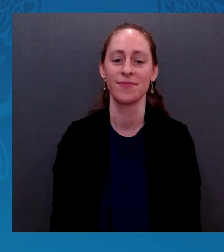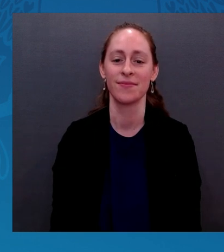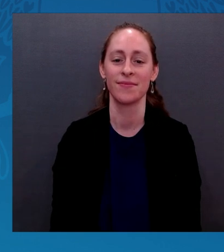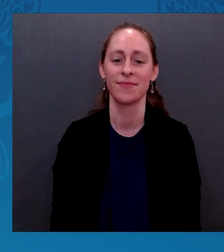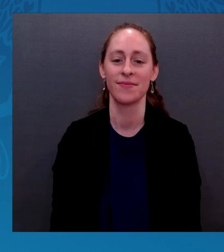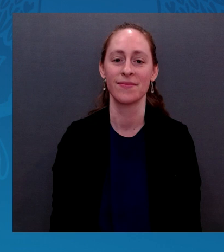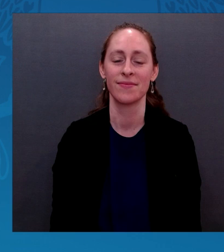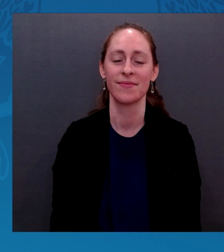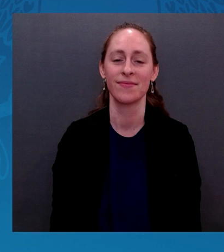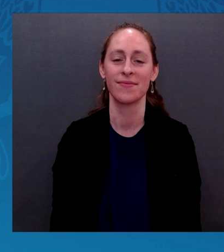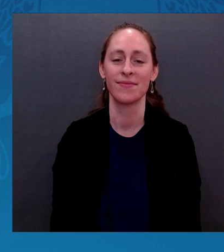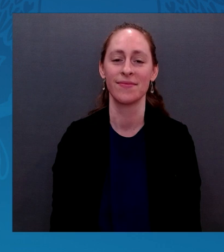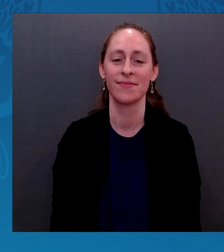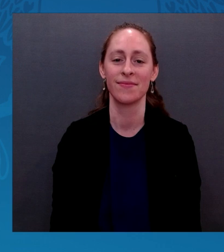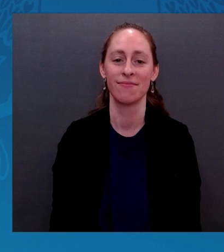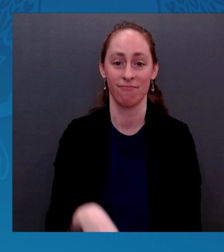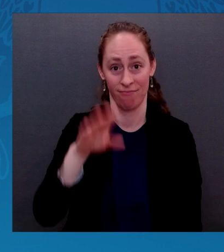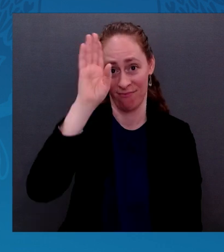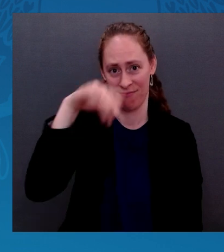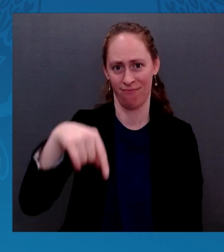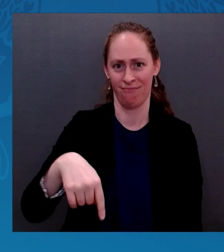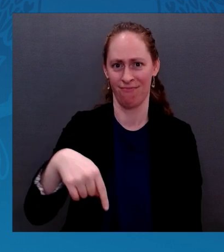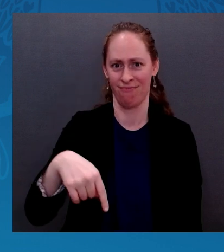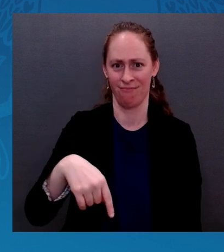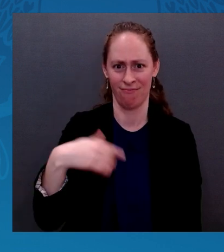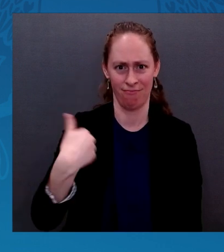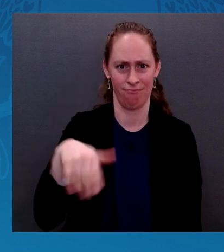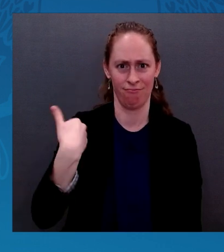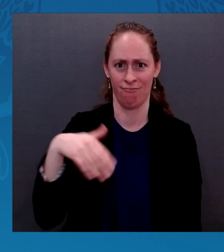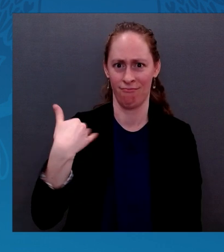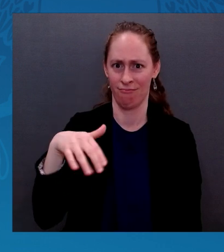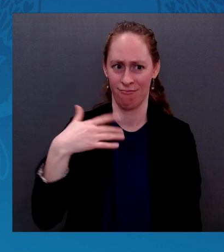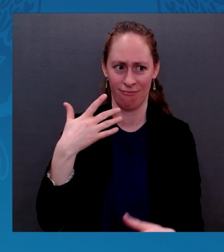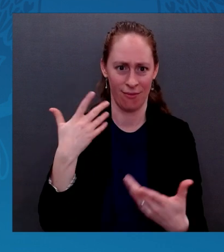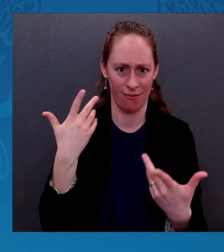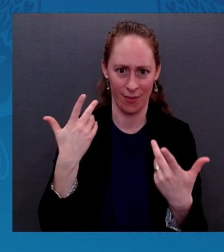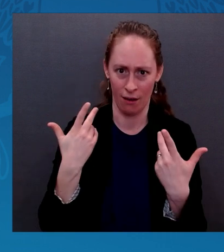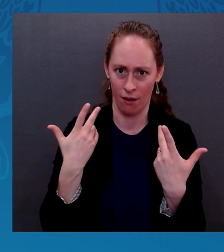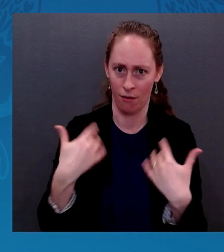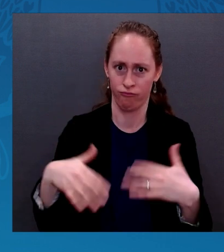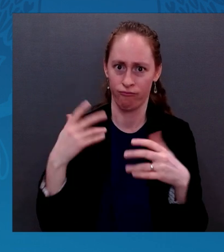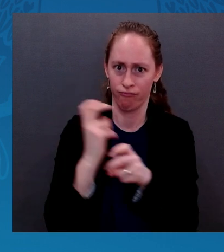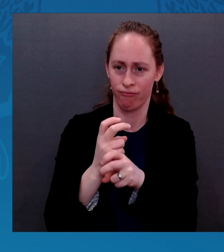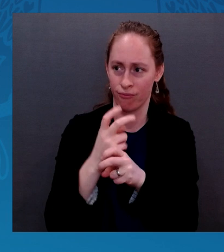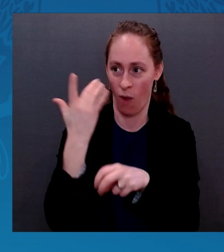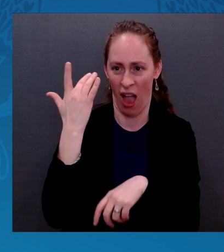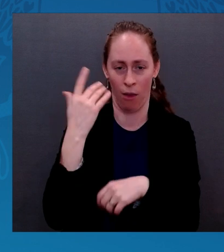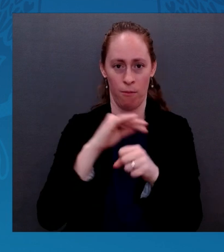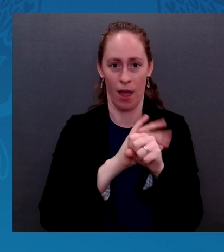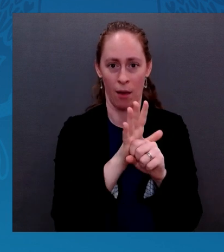Under your stewardship, Mayor Newark has replaced every one of its 23,000 lead service lines.